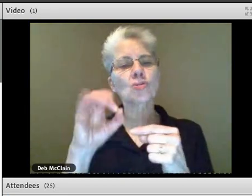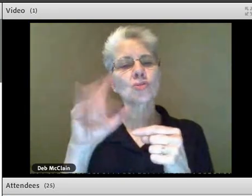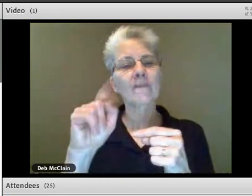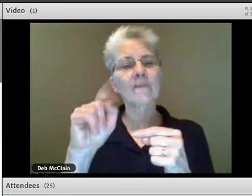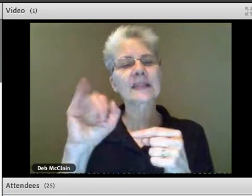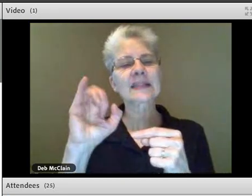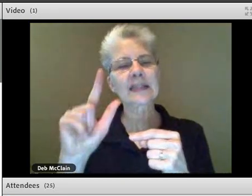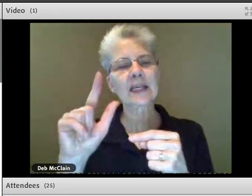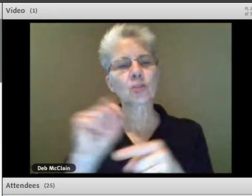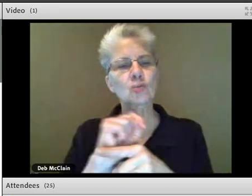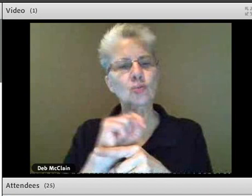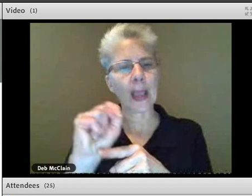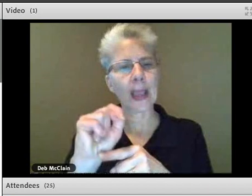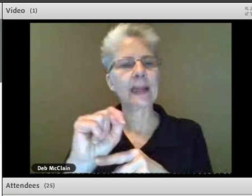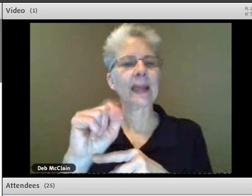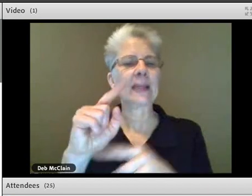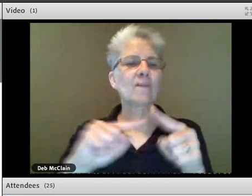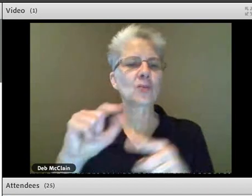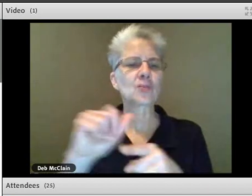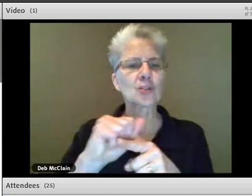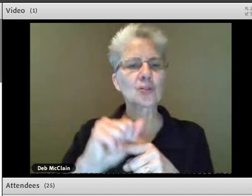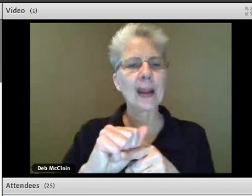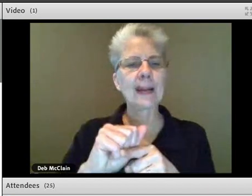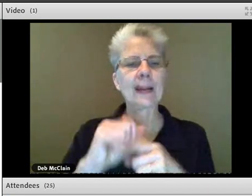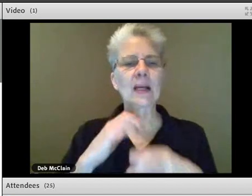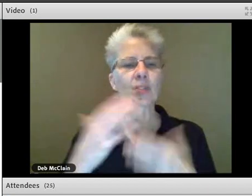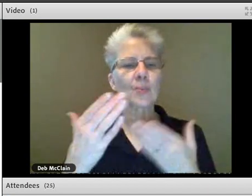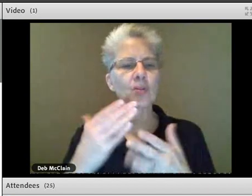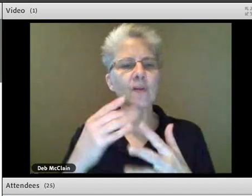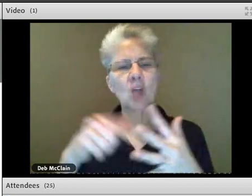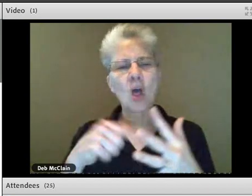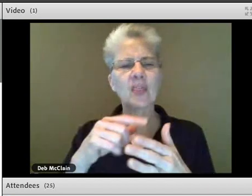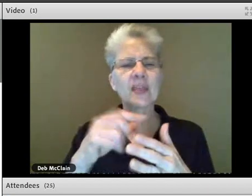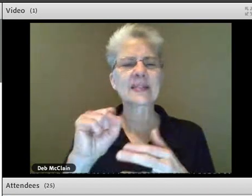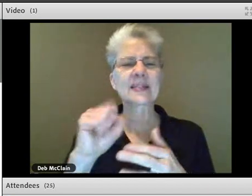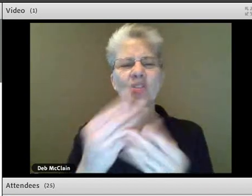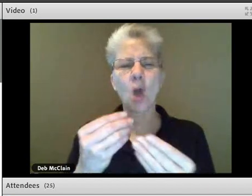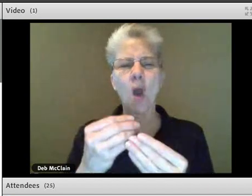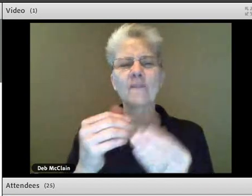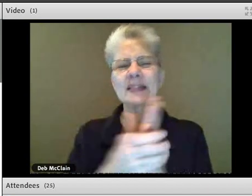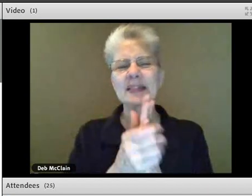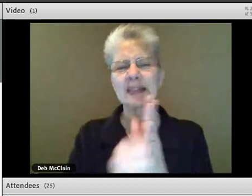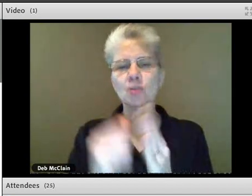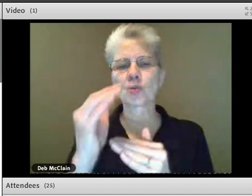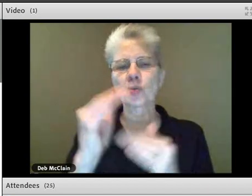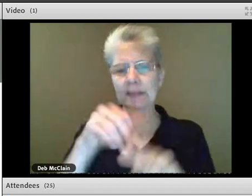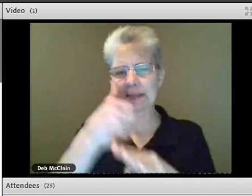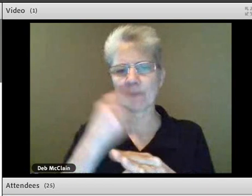communication strategies, customer service, even. All these soft skills, you can train and build into a course.